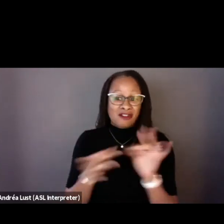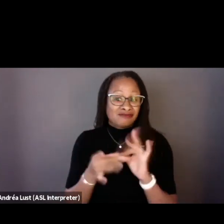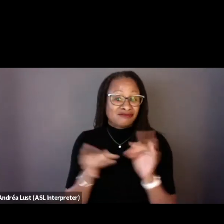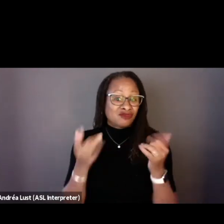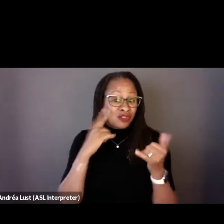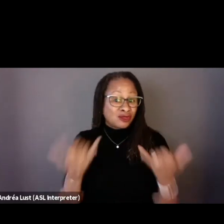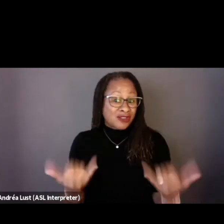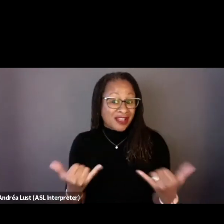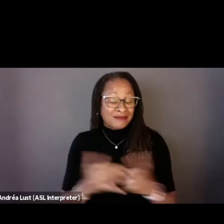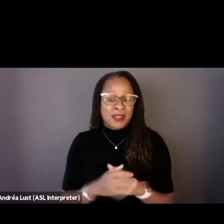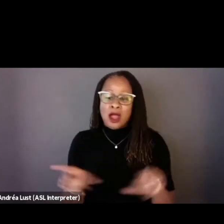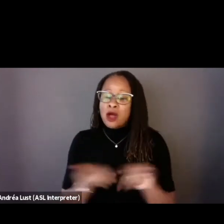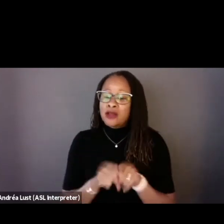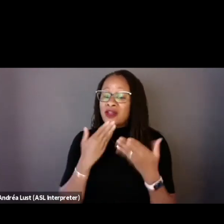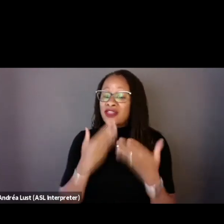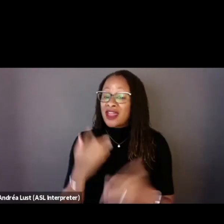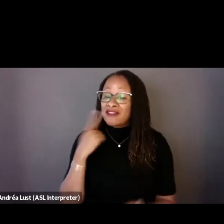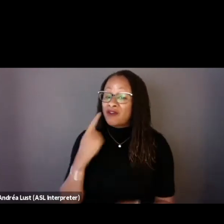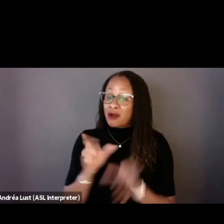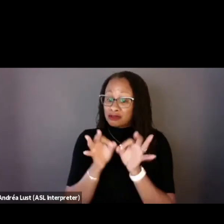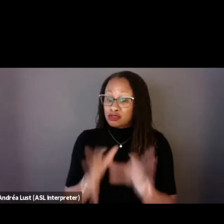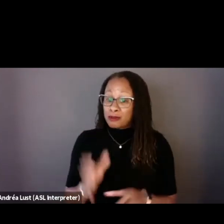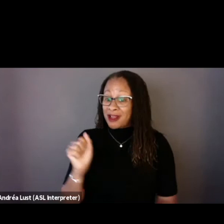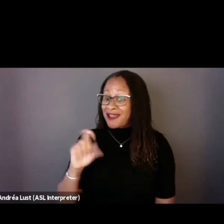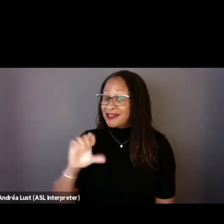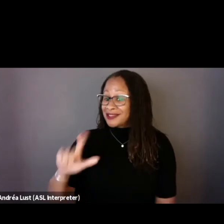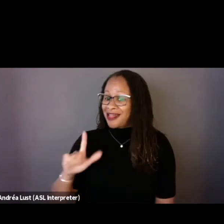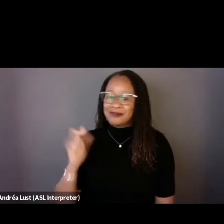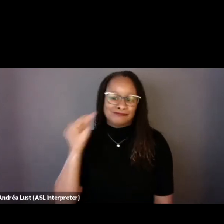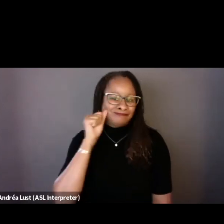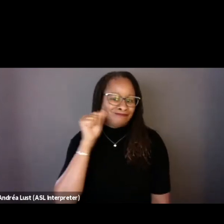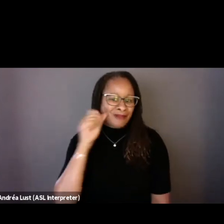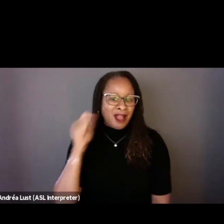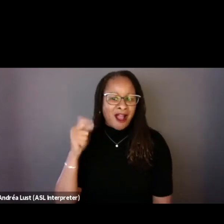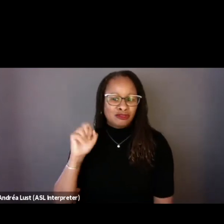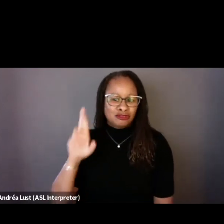I'd also like to thank our ASL interpreter, Andrea Lust, for being here with us today.